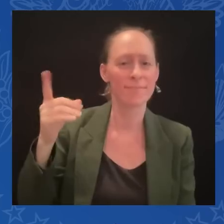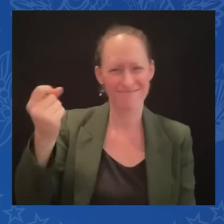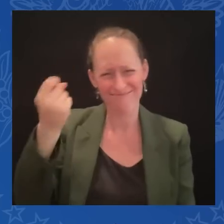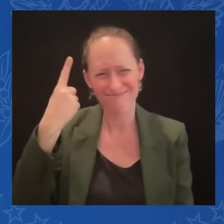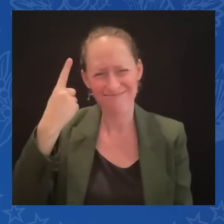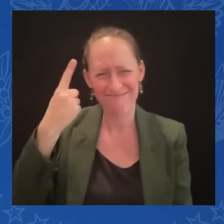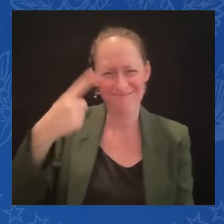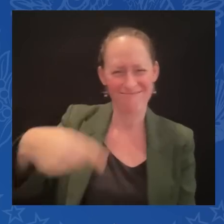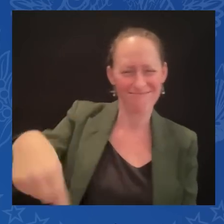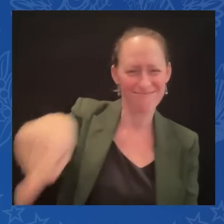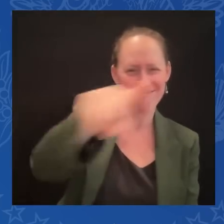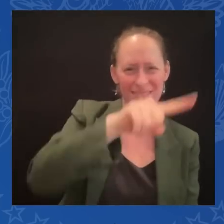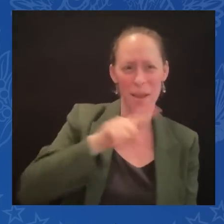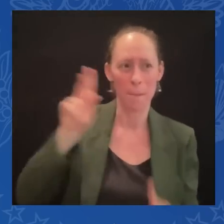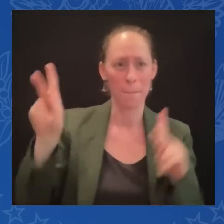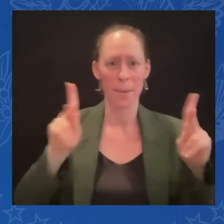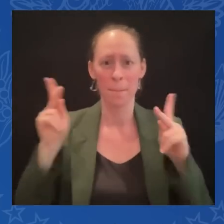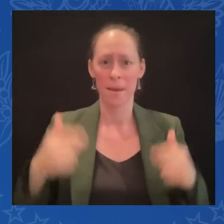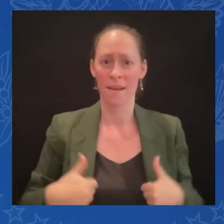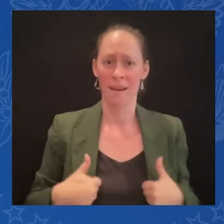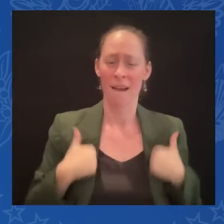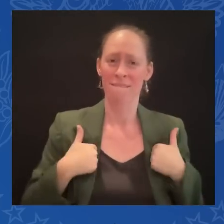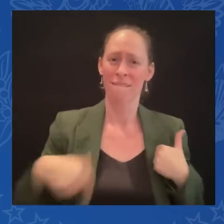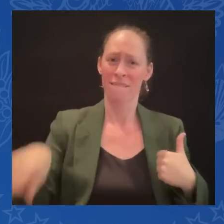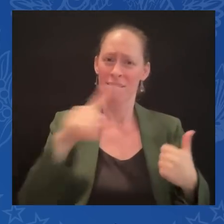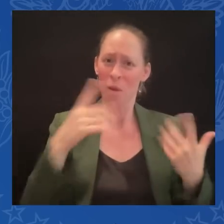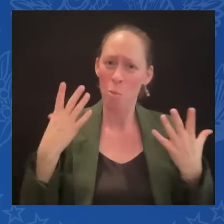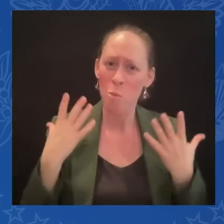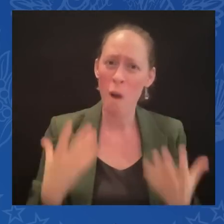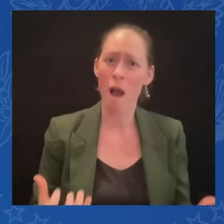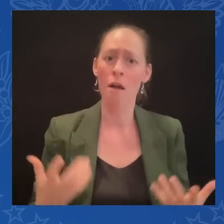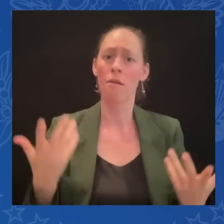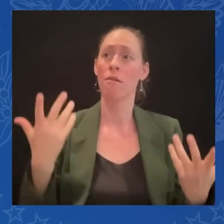Bidenomics is delivering in every corner of South Carolina,